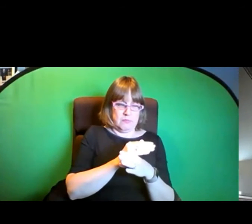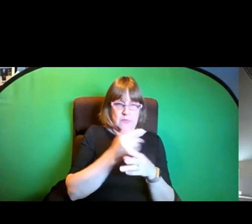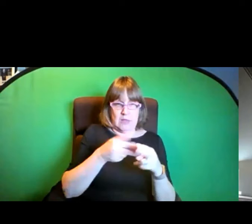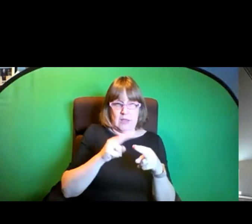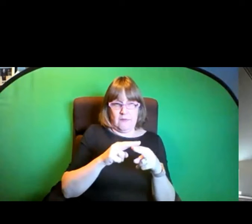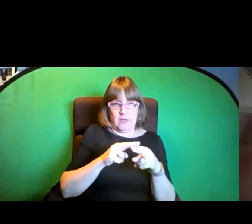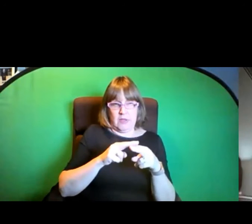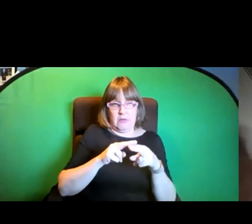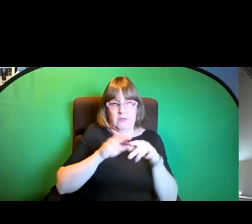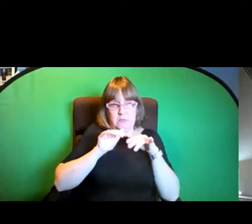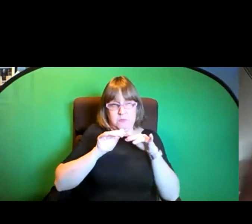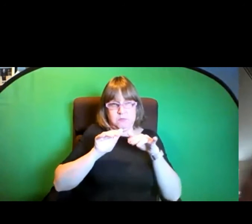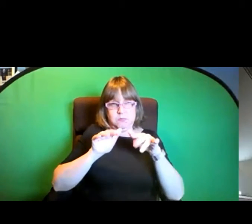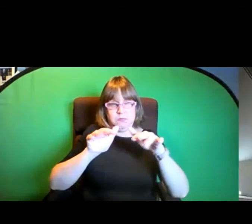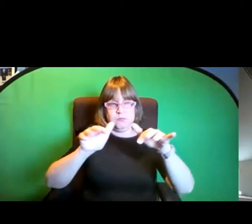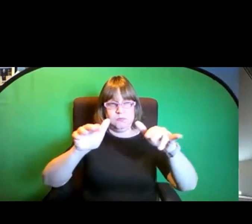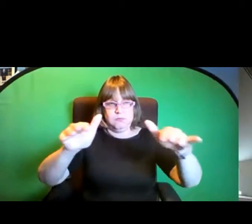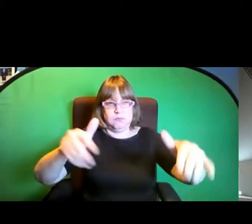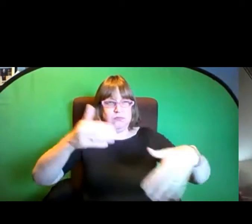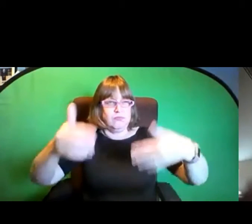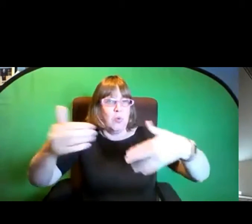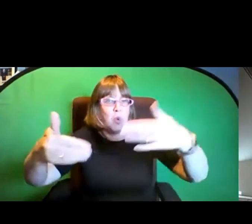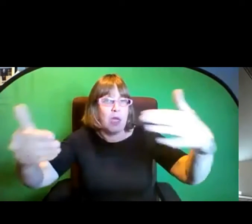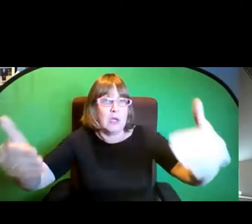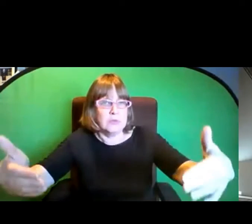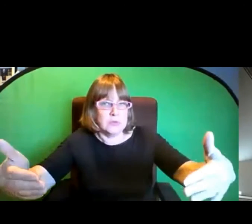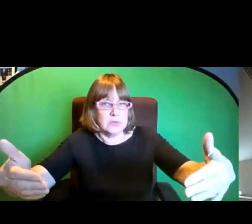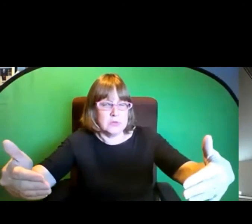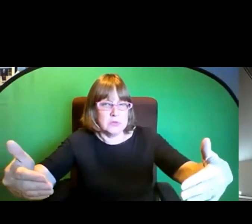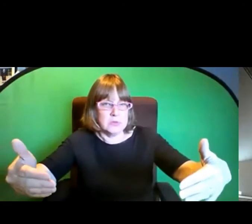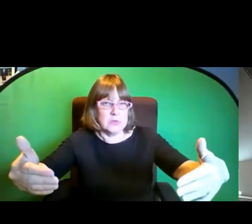that's not you know with the odd turbine as with a massive rollout you could still have